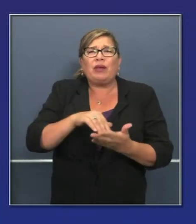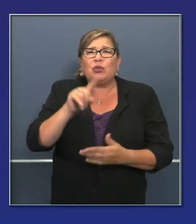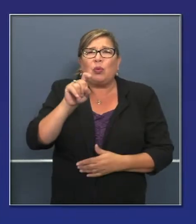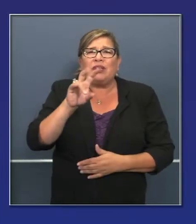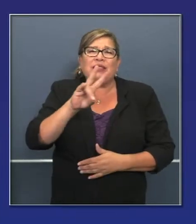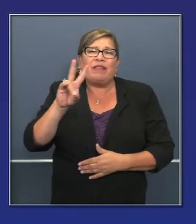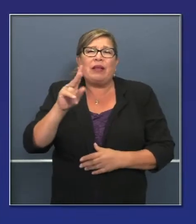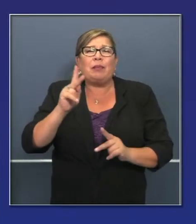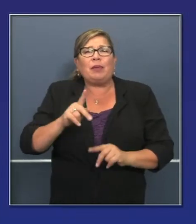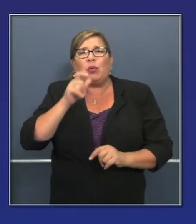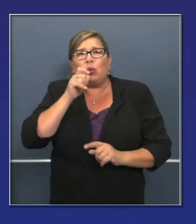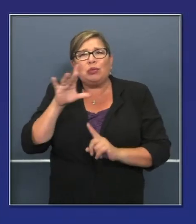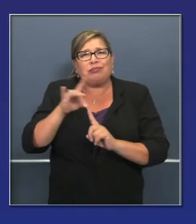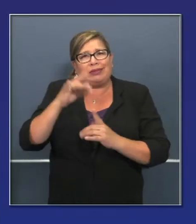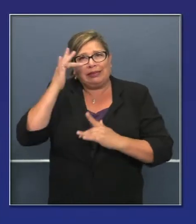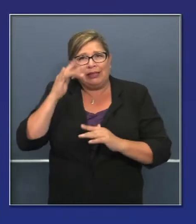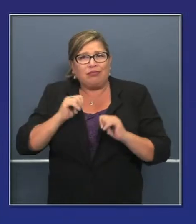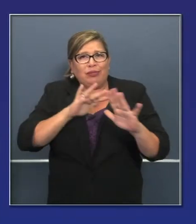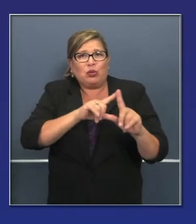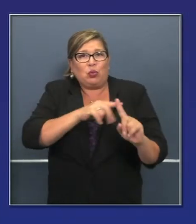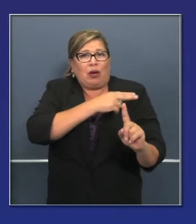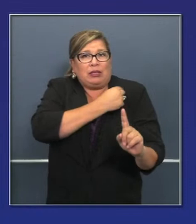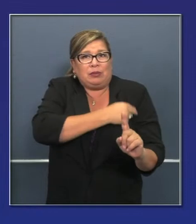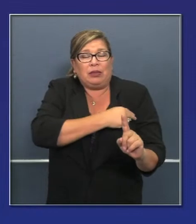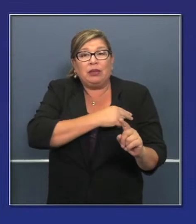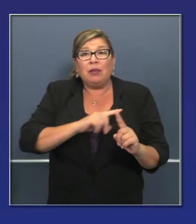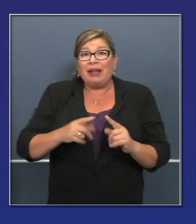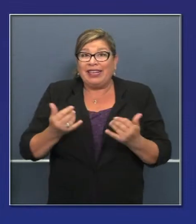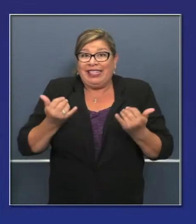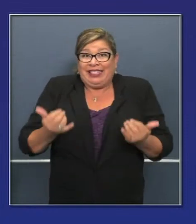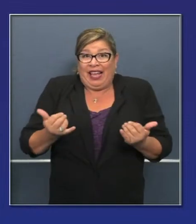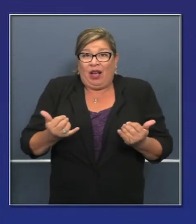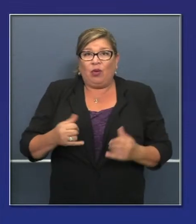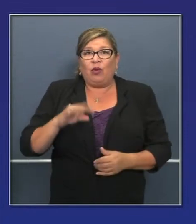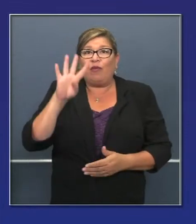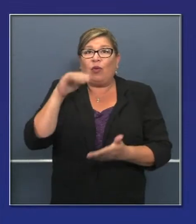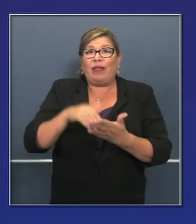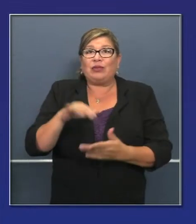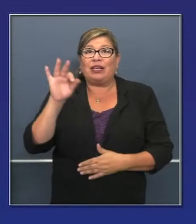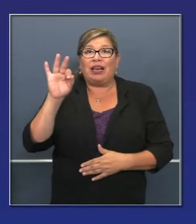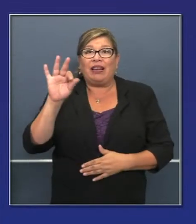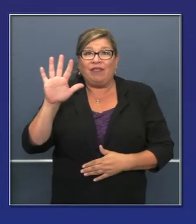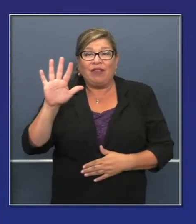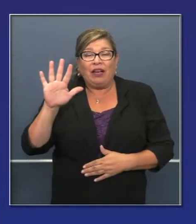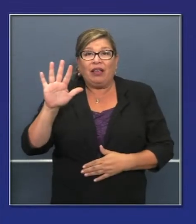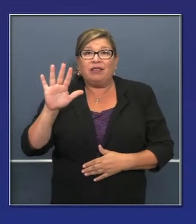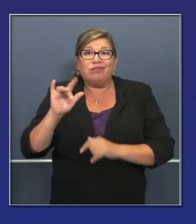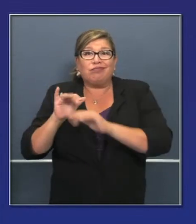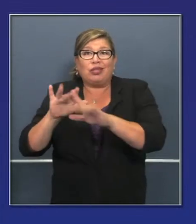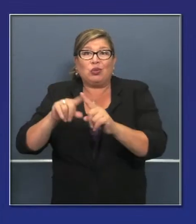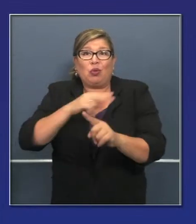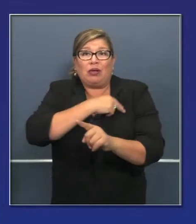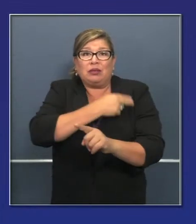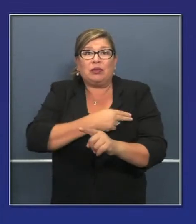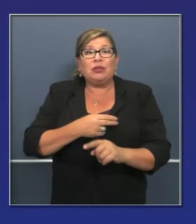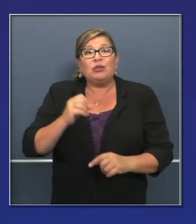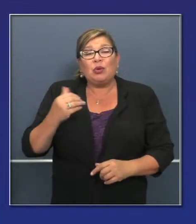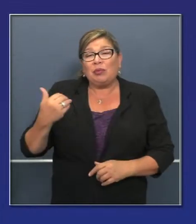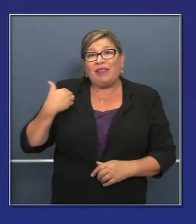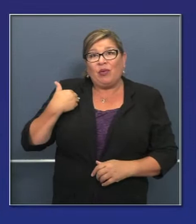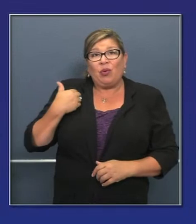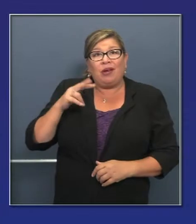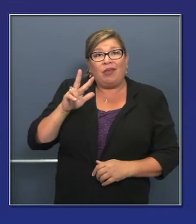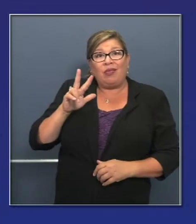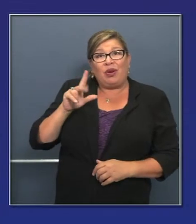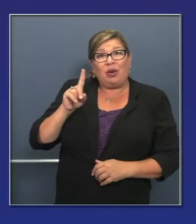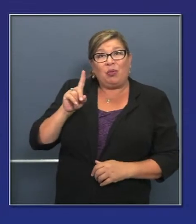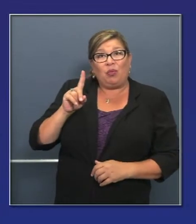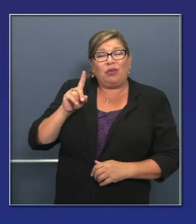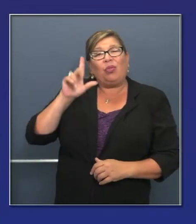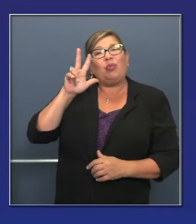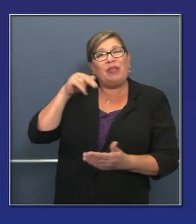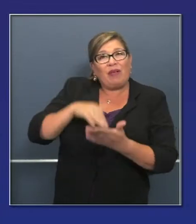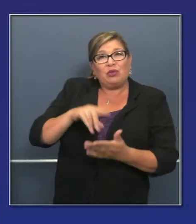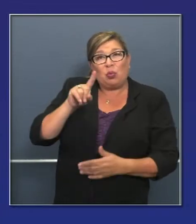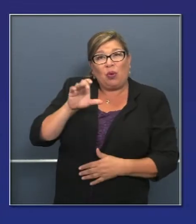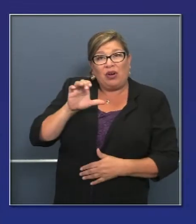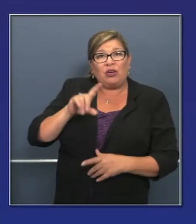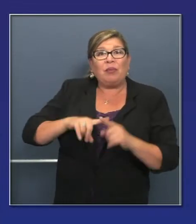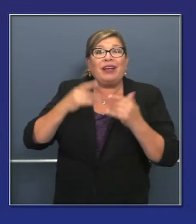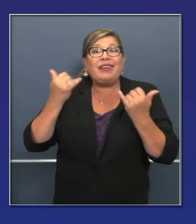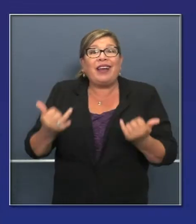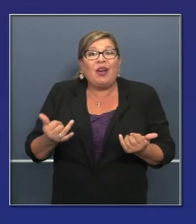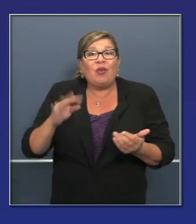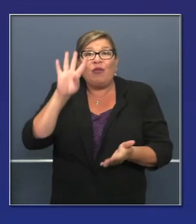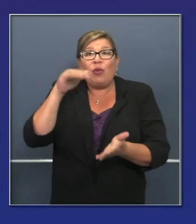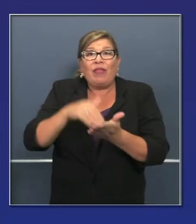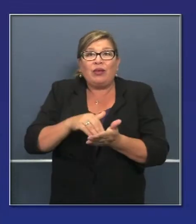today over the least 24 hour porting period 4095 so from 3177 to 4095 in simple terms that presents